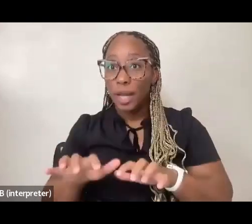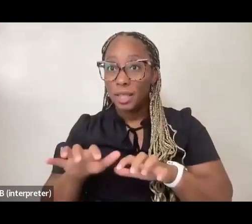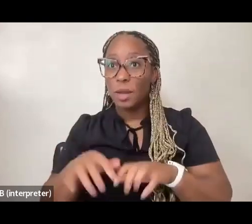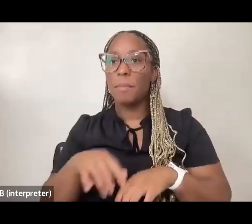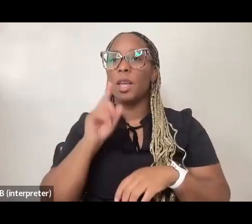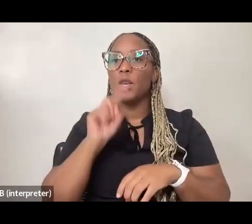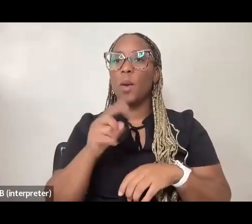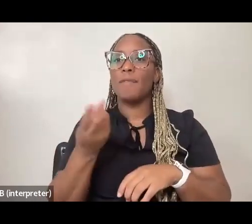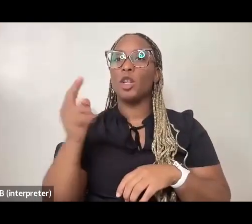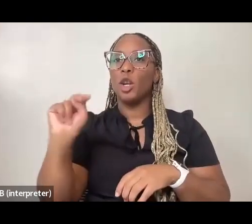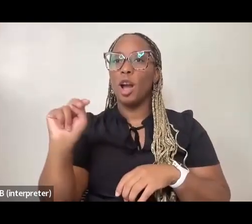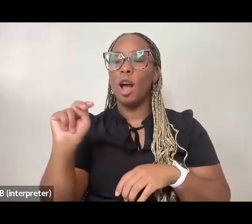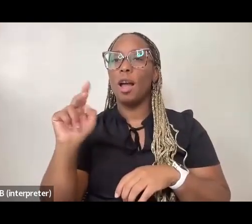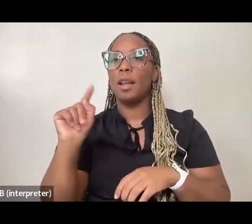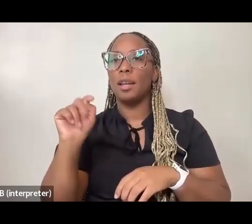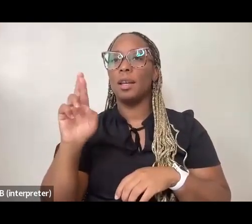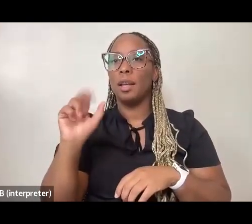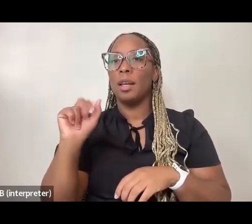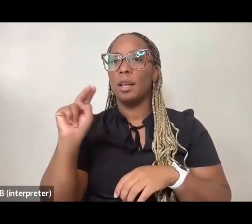you have to turn on transcription.